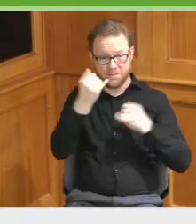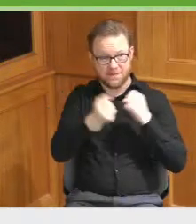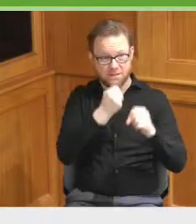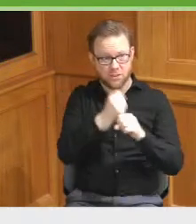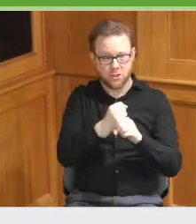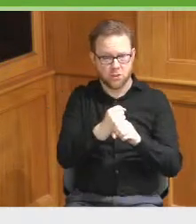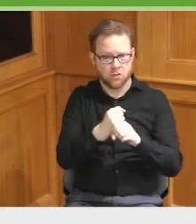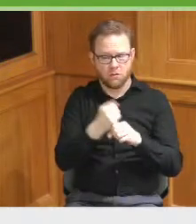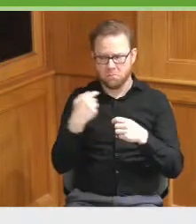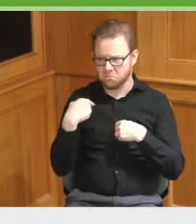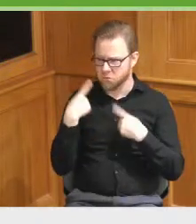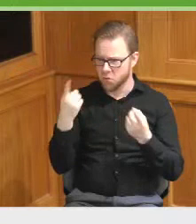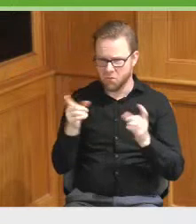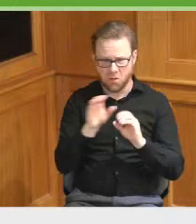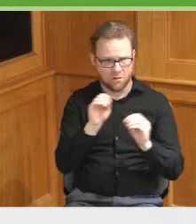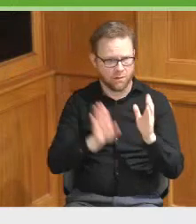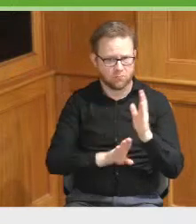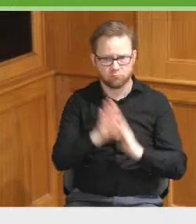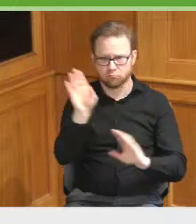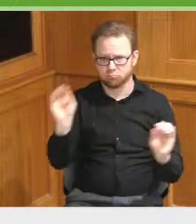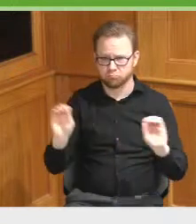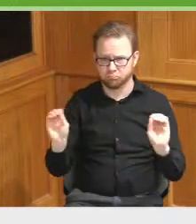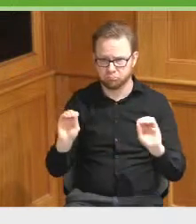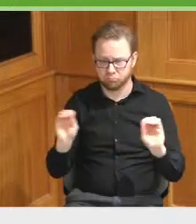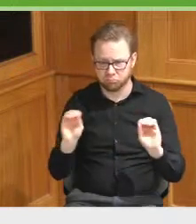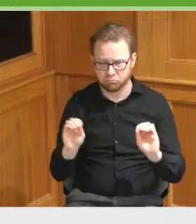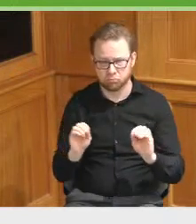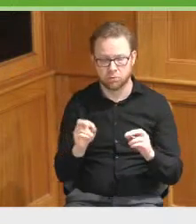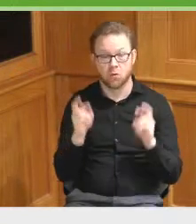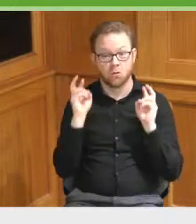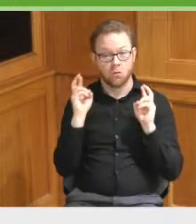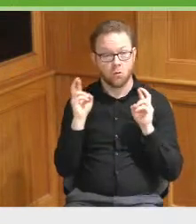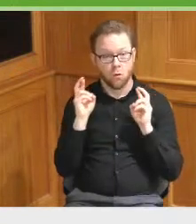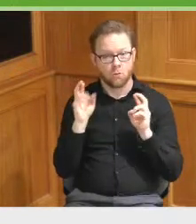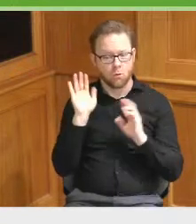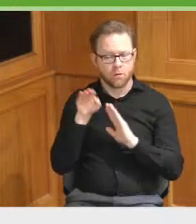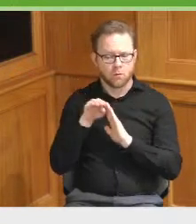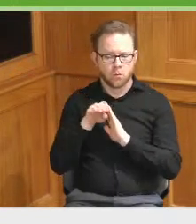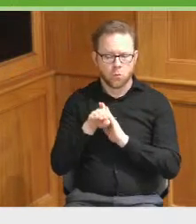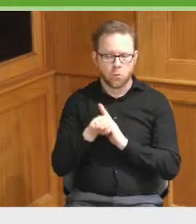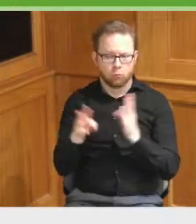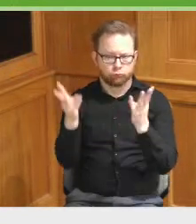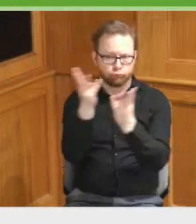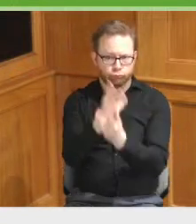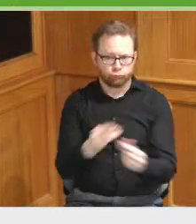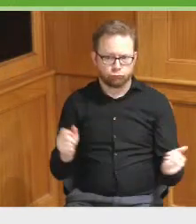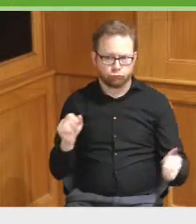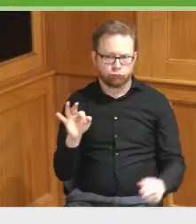thus far which is great news so we hopefully will anticipate a slow end of flu season including our